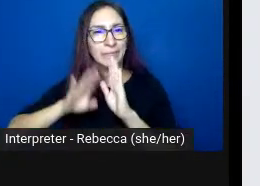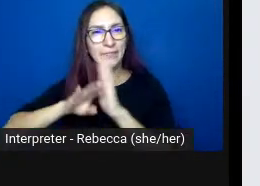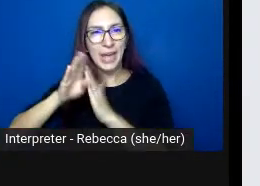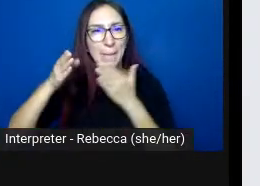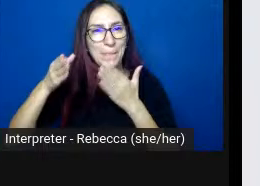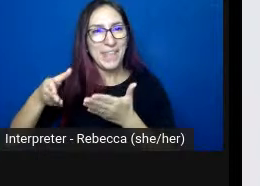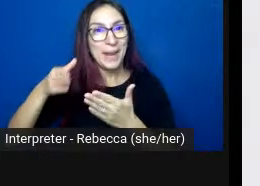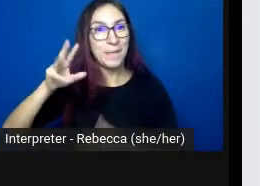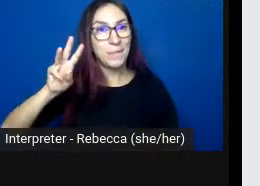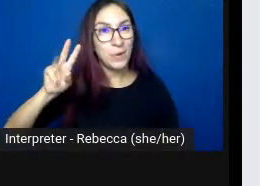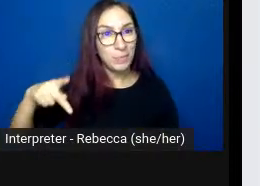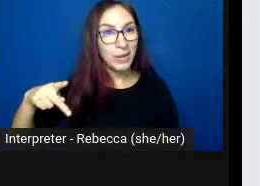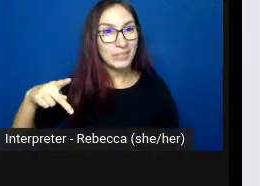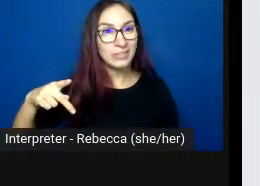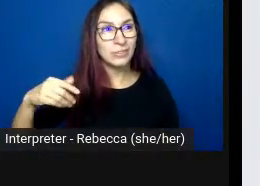40% or 30% of